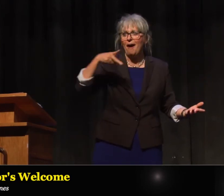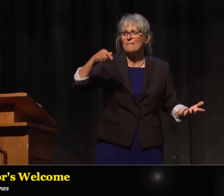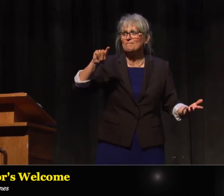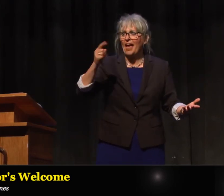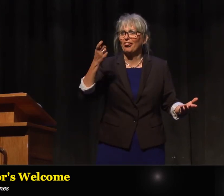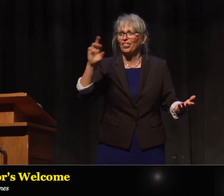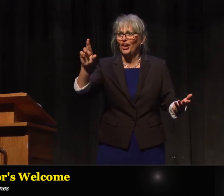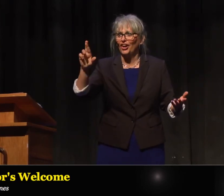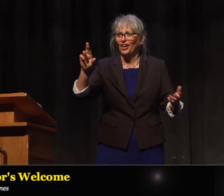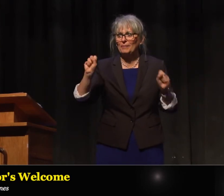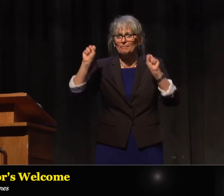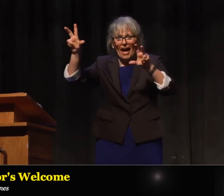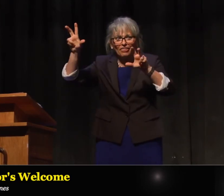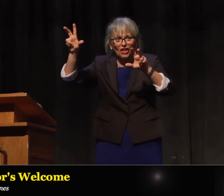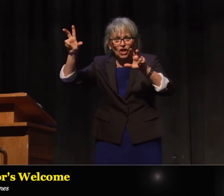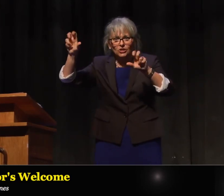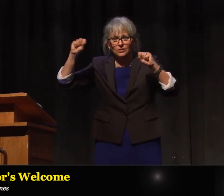We are Panthers!